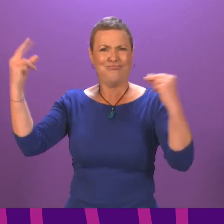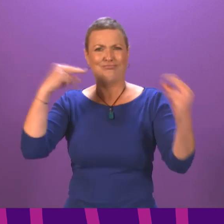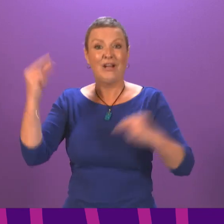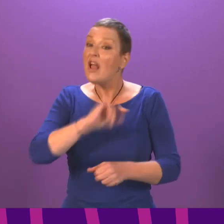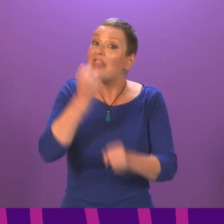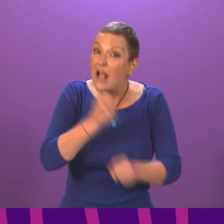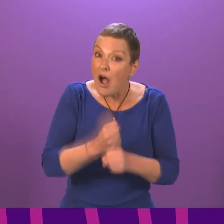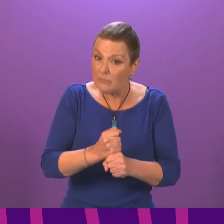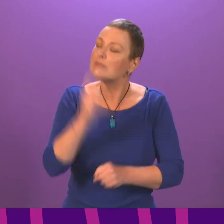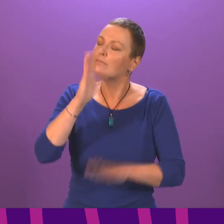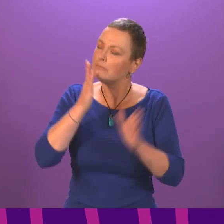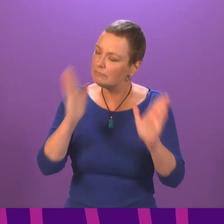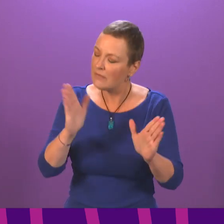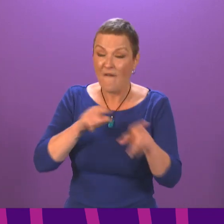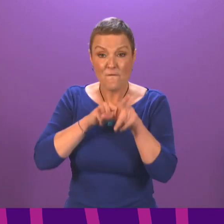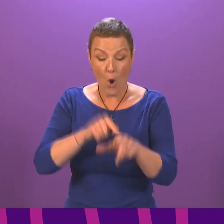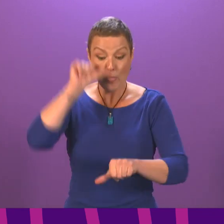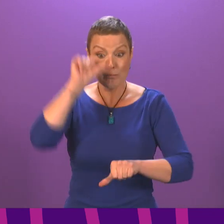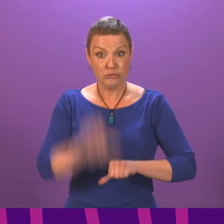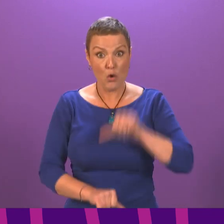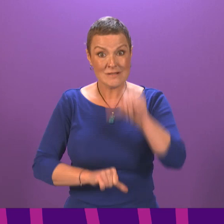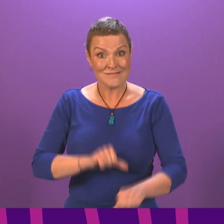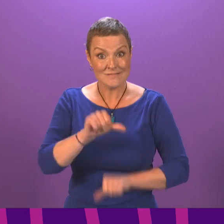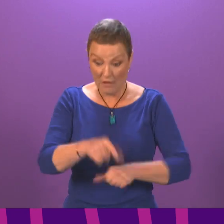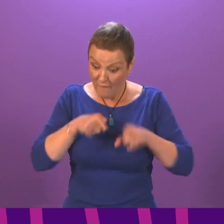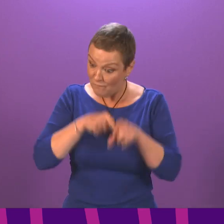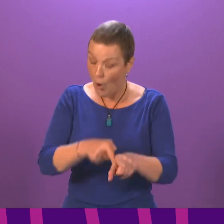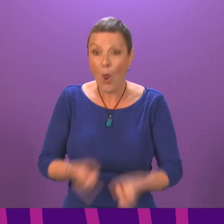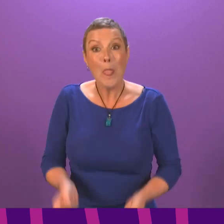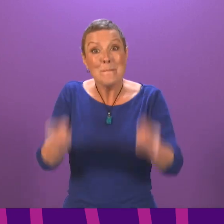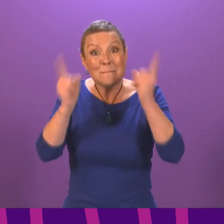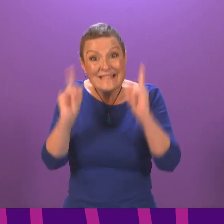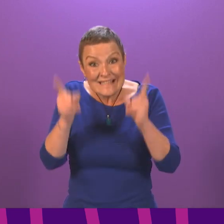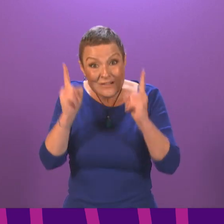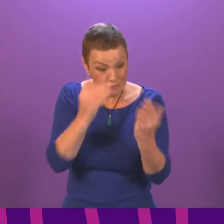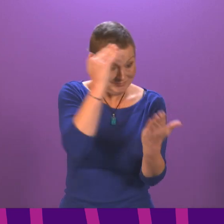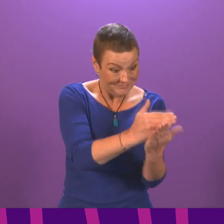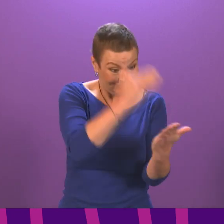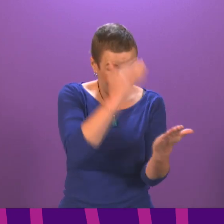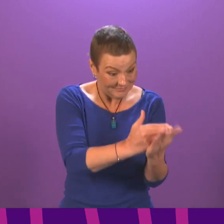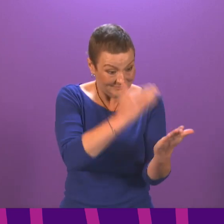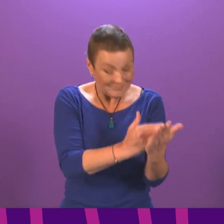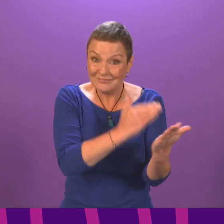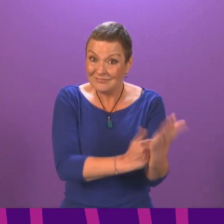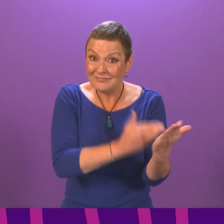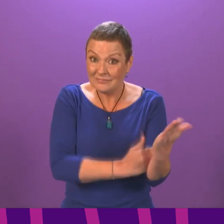the Government is going through the process that is required before legal advice can be